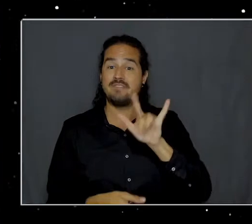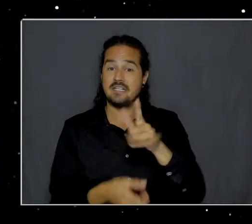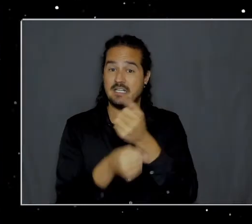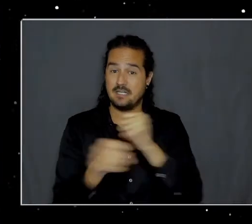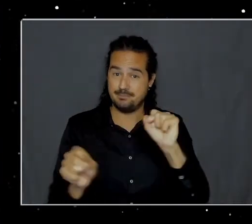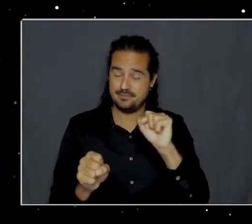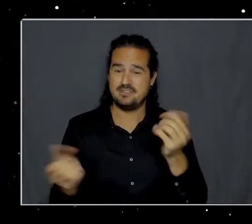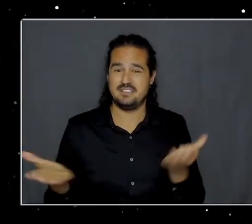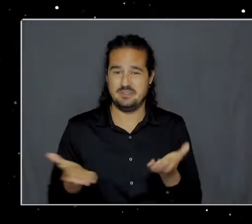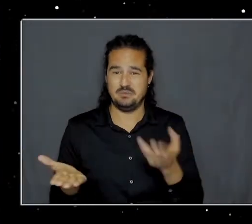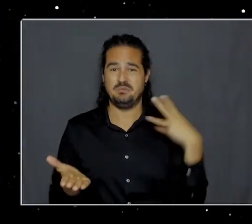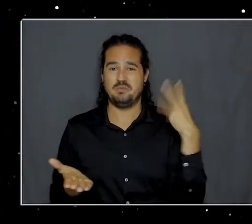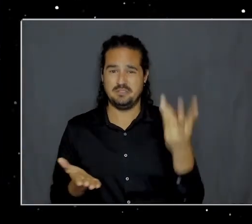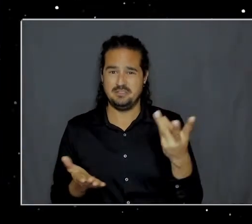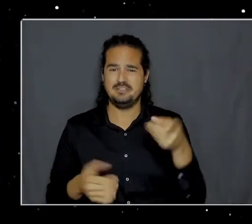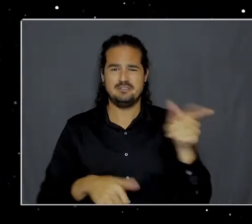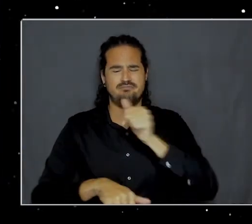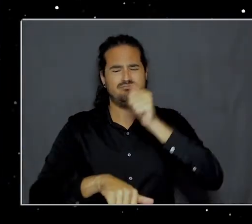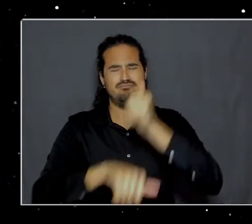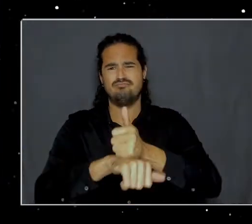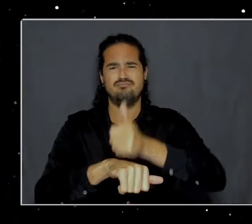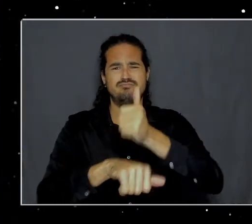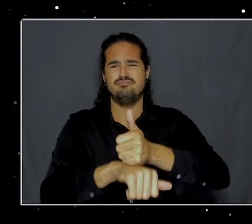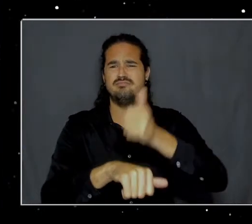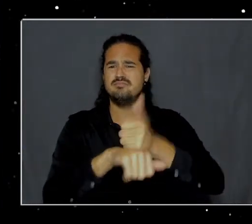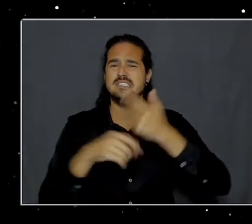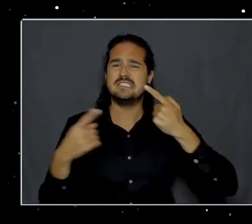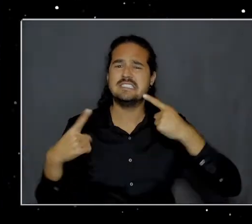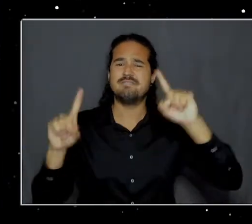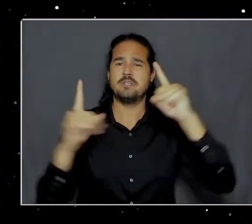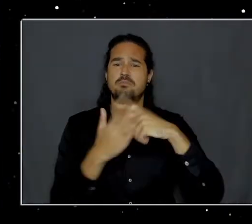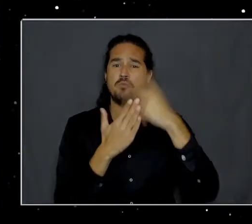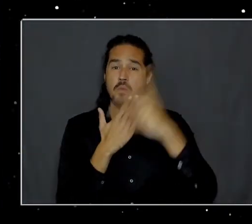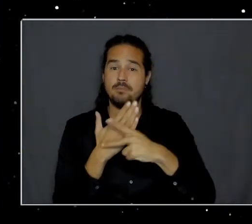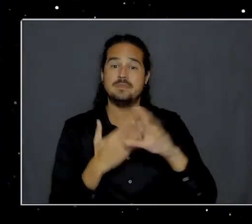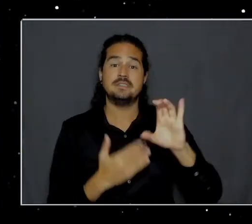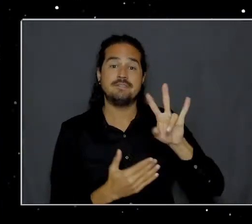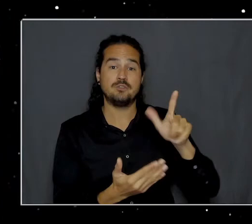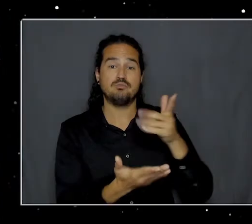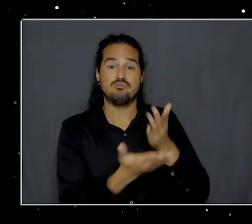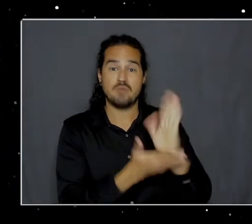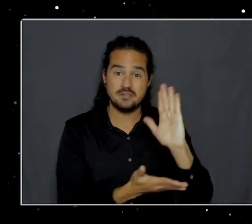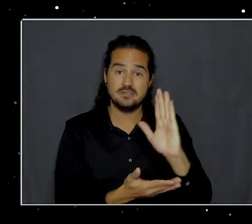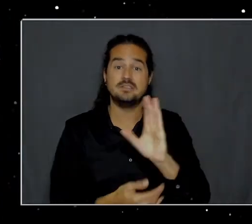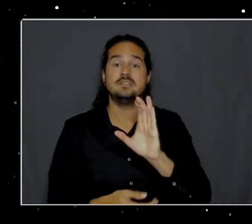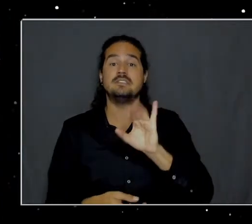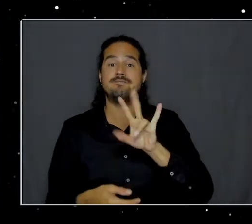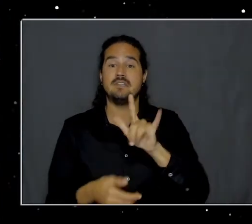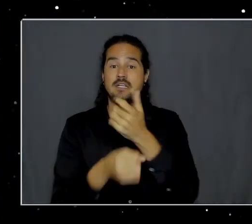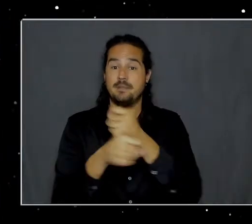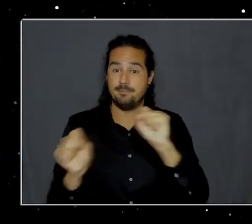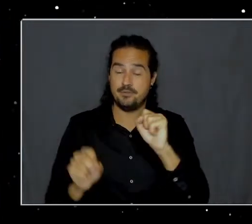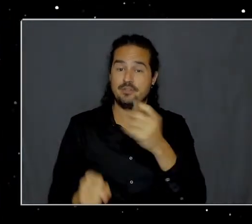SHE HAS A HISTORY OF BUILDING SUCCESSFUL PROGRAMS AND SERVICES